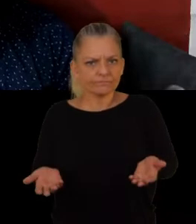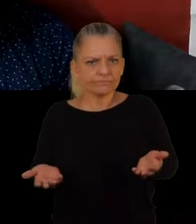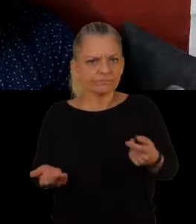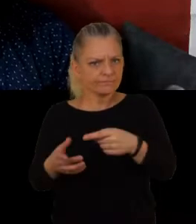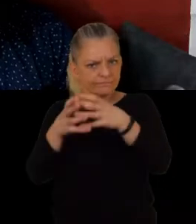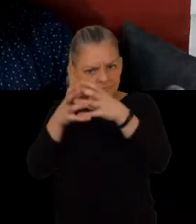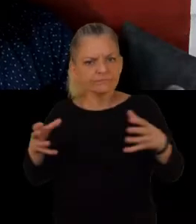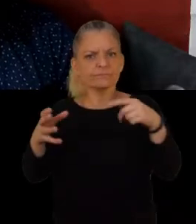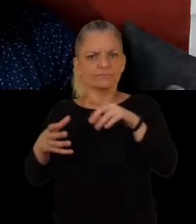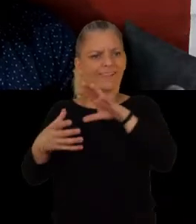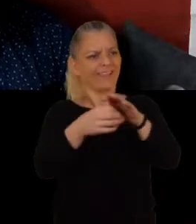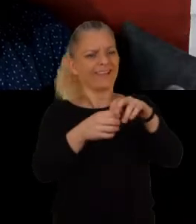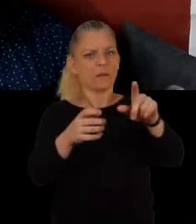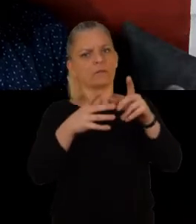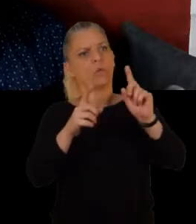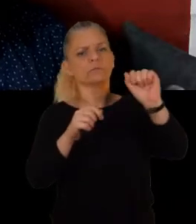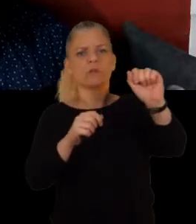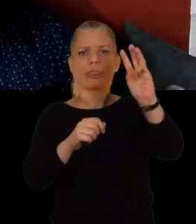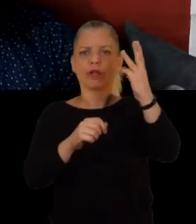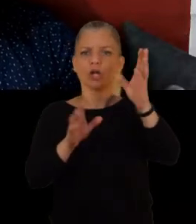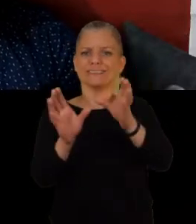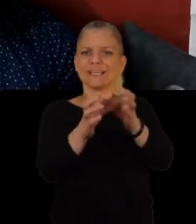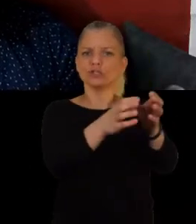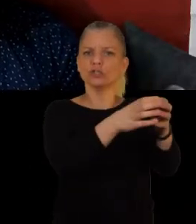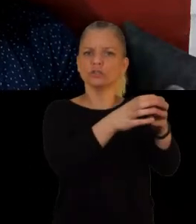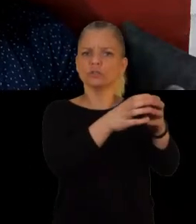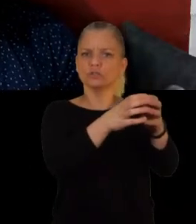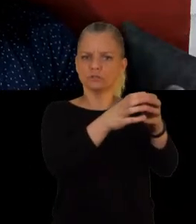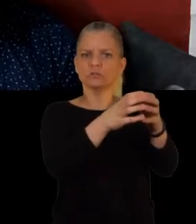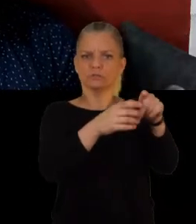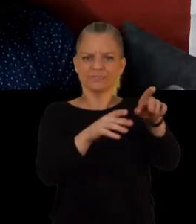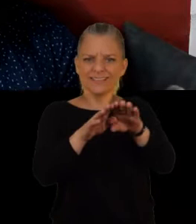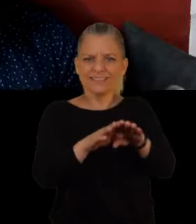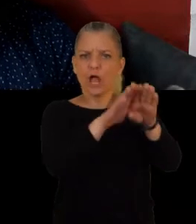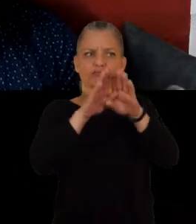who are done you're in paid roles a majority within third sector organizations but those that